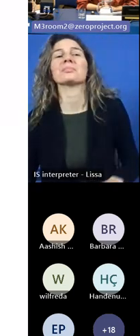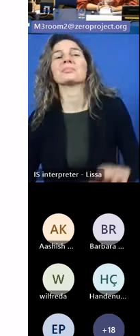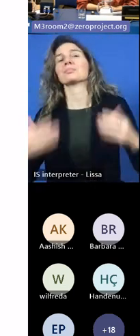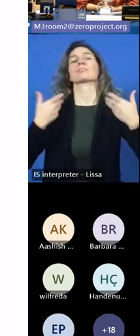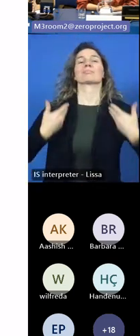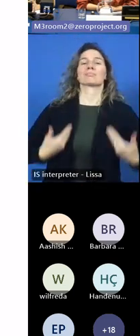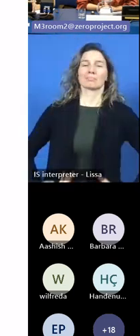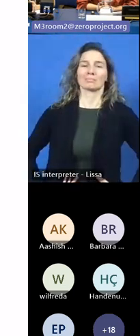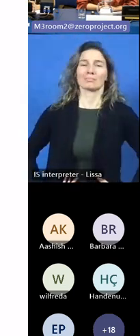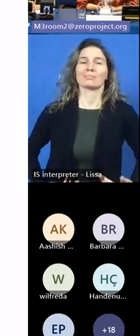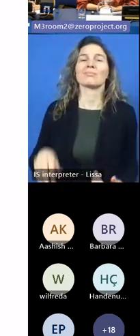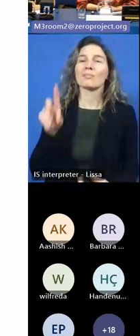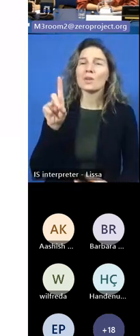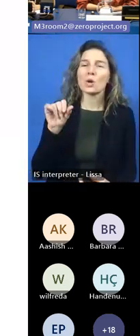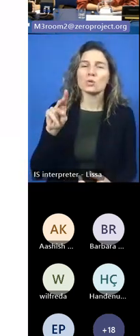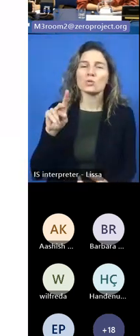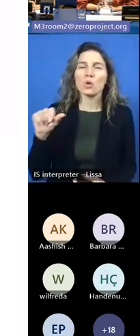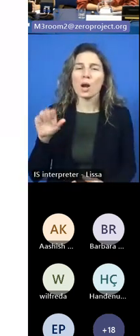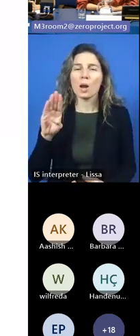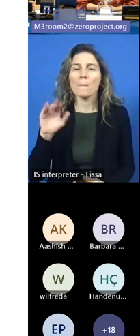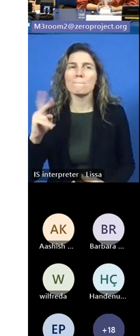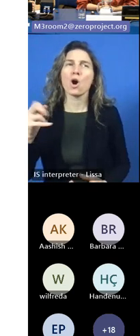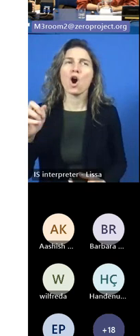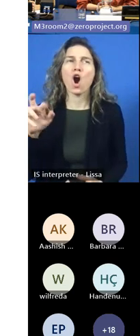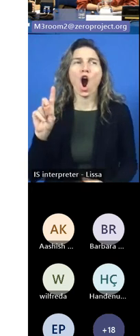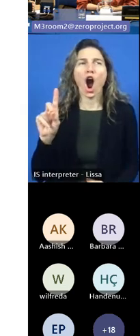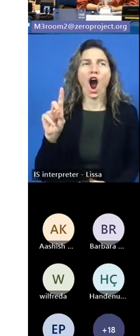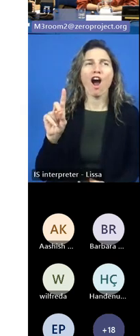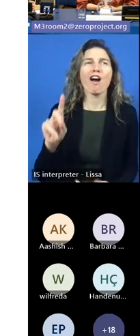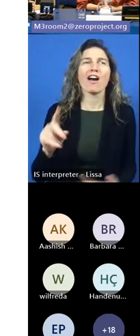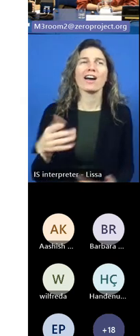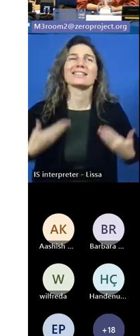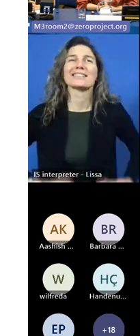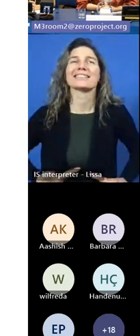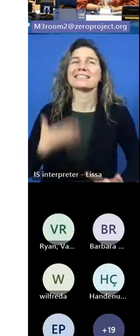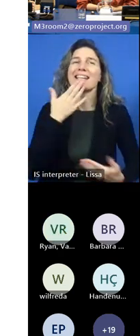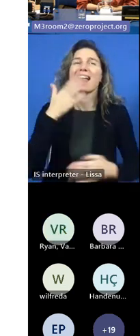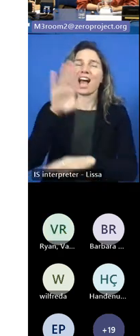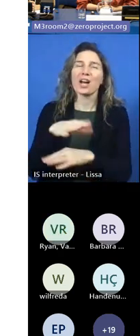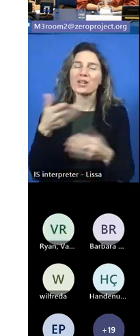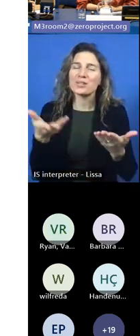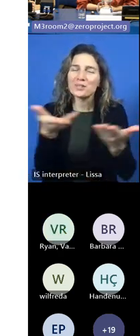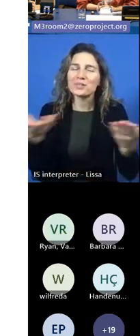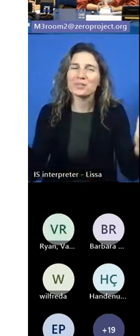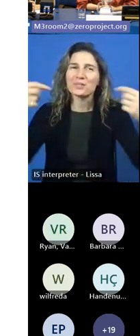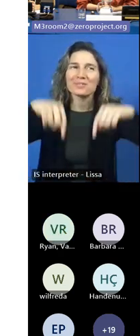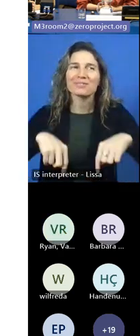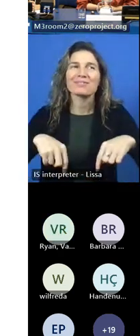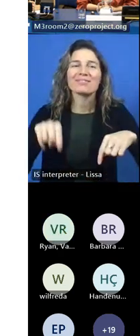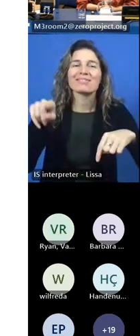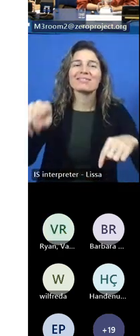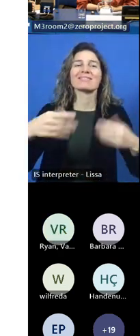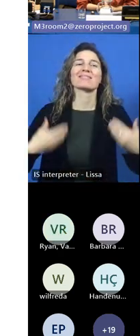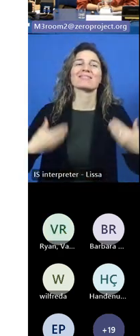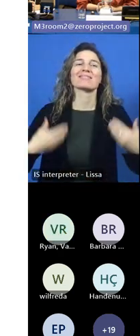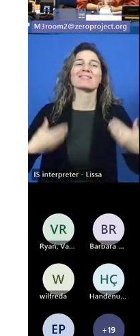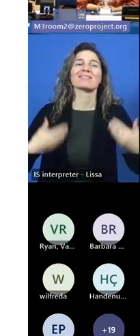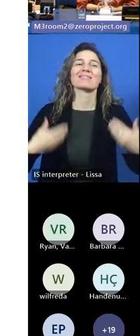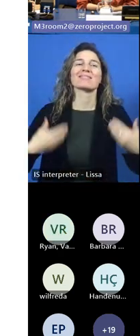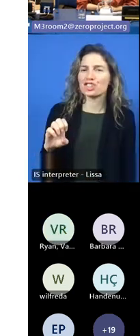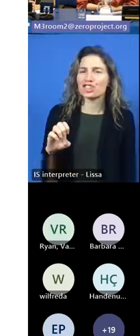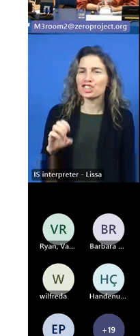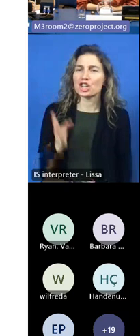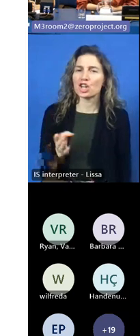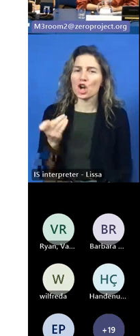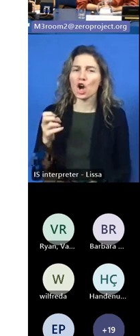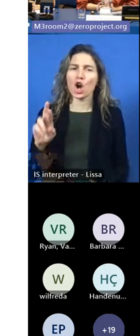woman with dark glasses and a bright red shirt. My pronouns are she/her. As in accessibility